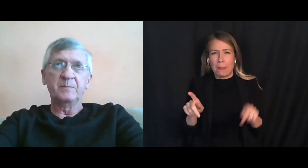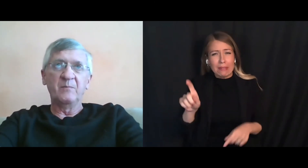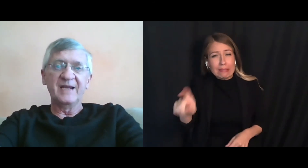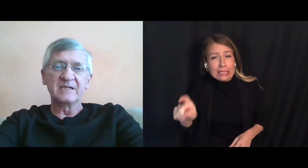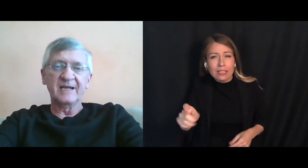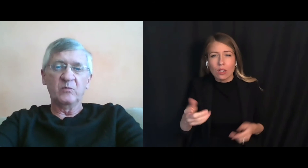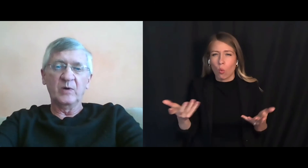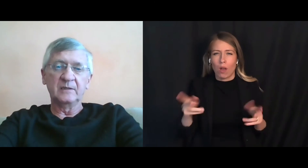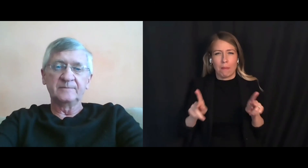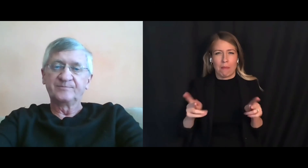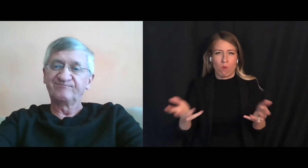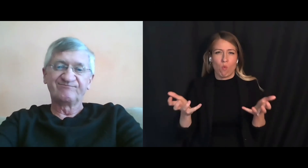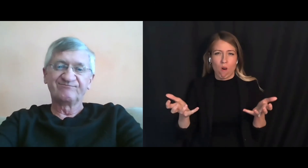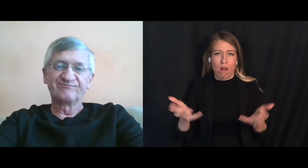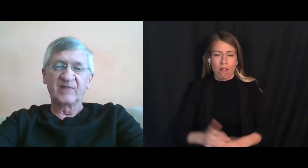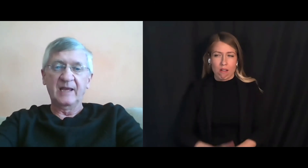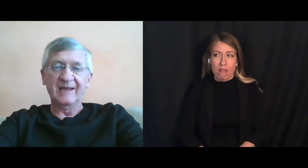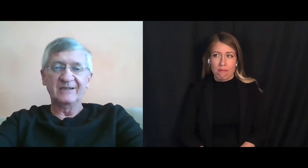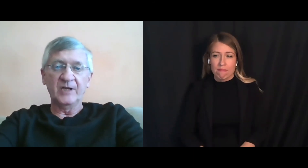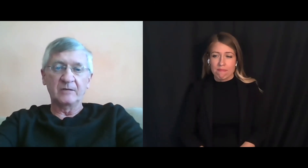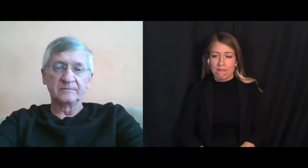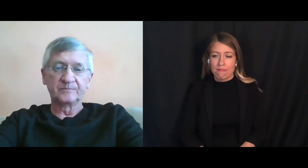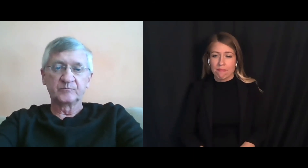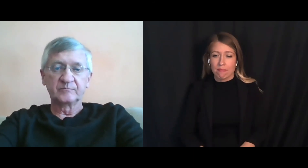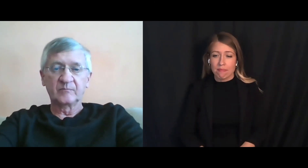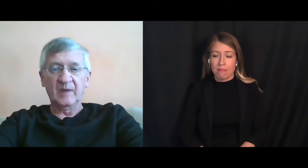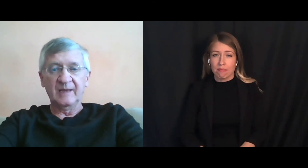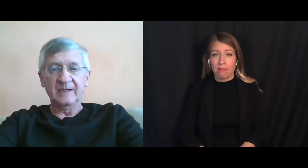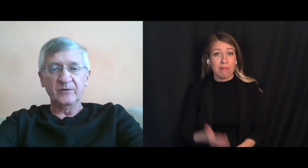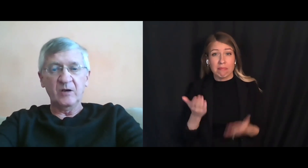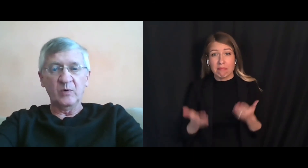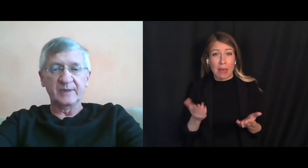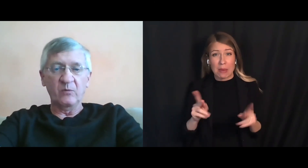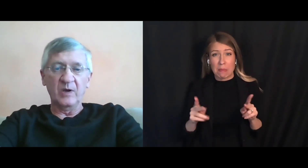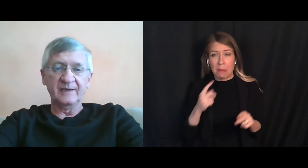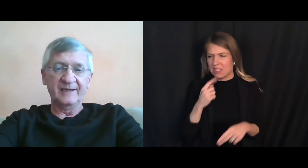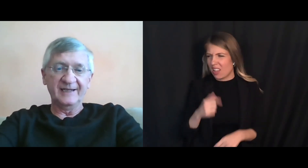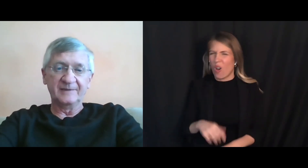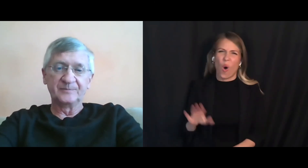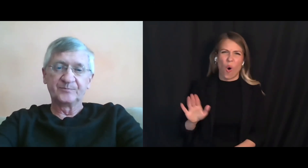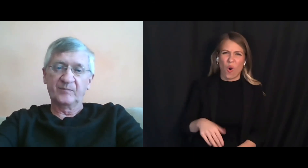People may say, well, they don't know. They don't know what they want and need.